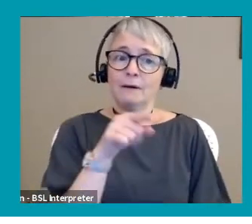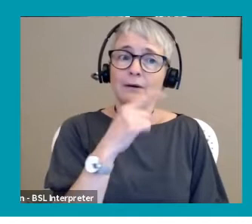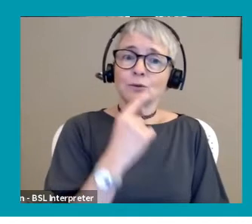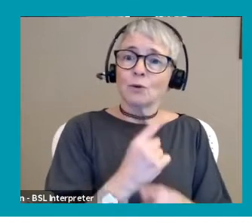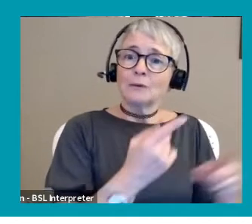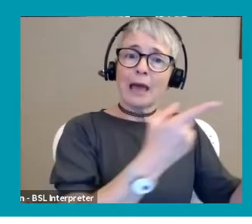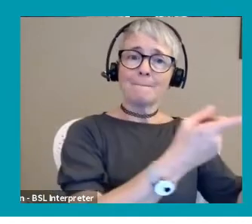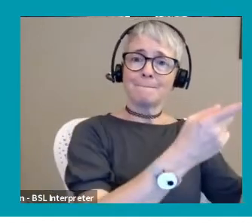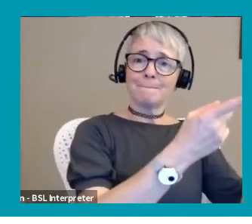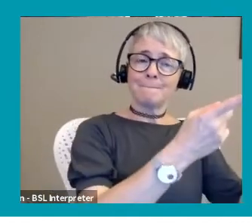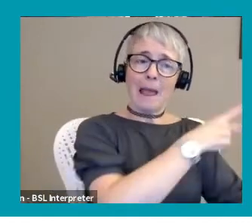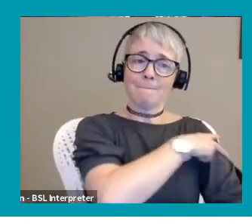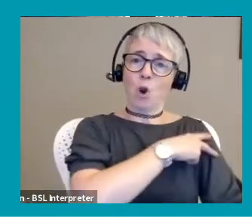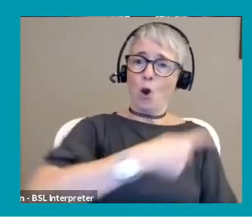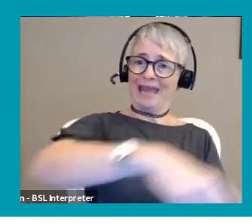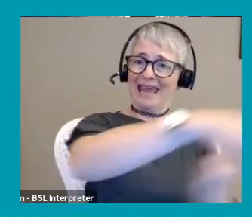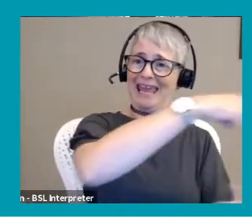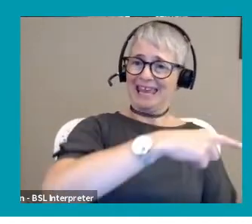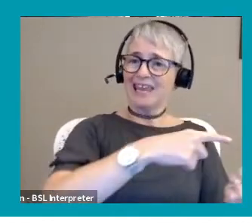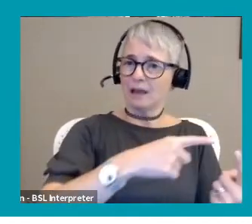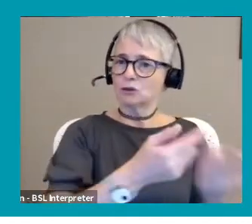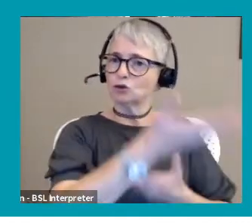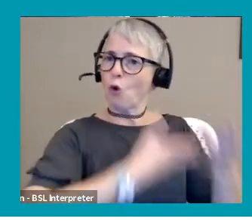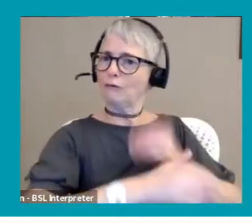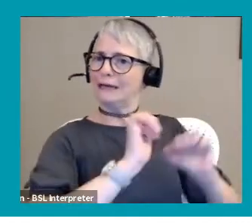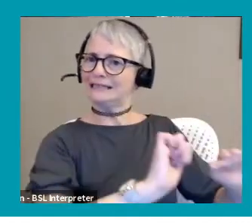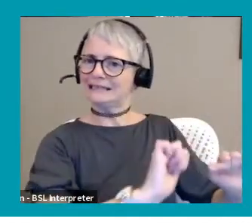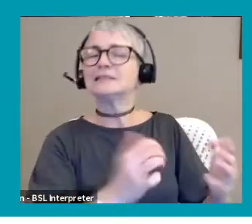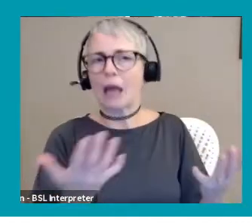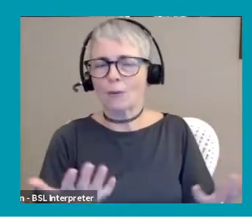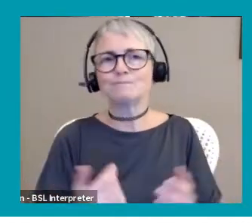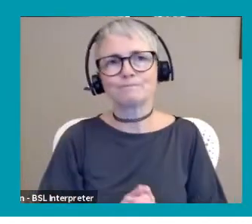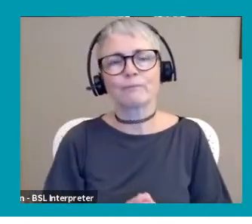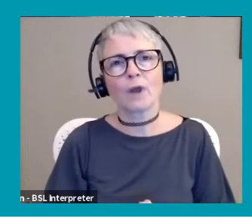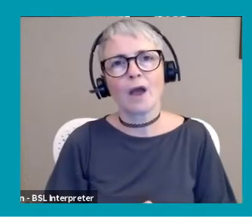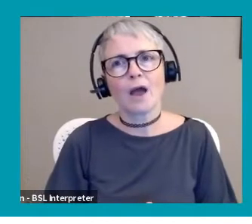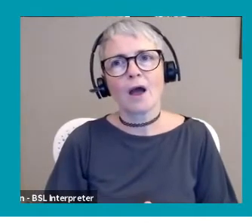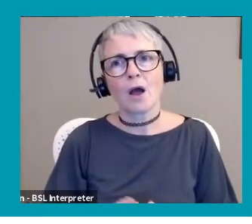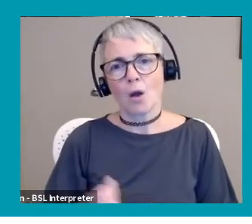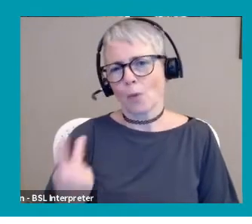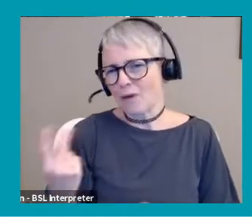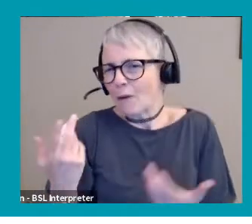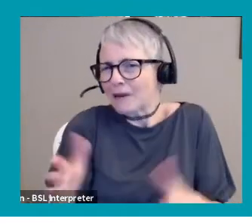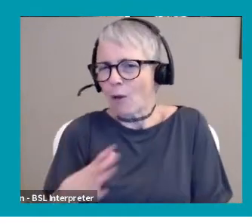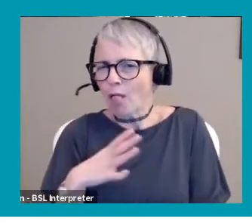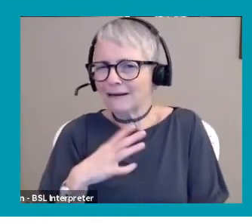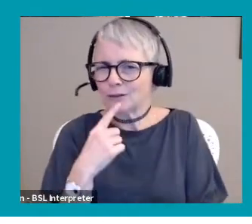Tammy and I focused a little bit about the employer and getting to know the employer and finding out the employers stories by checking the